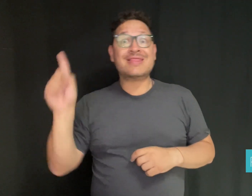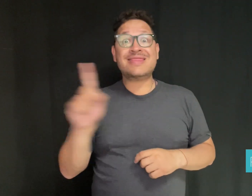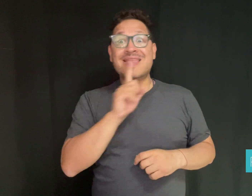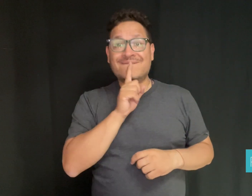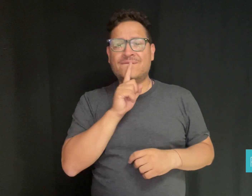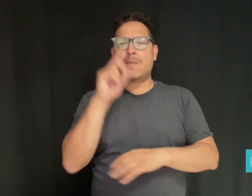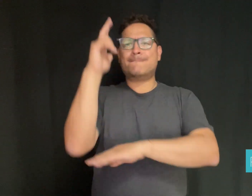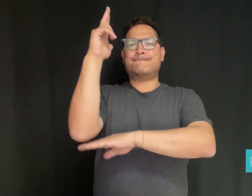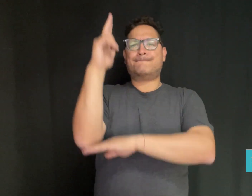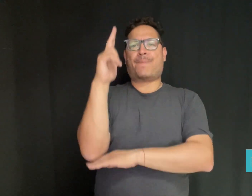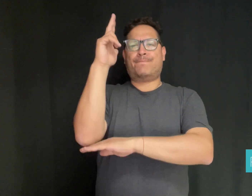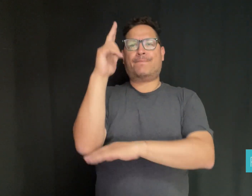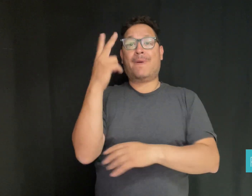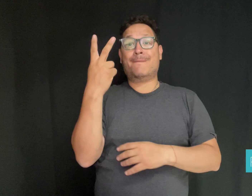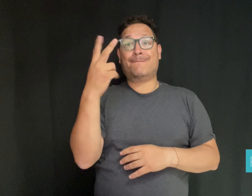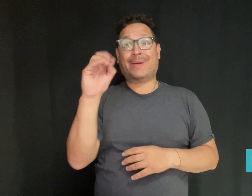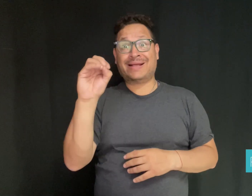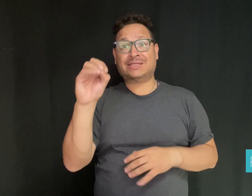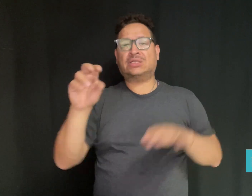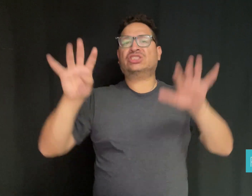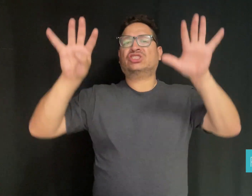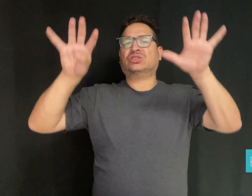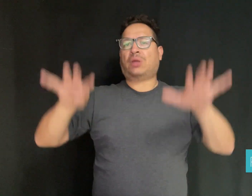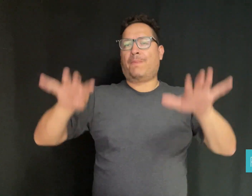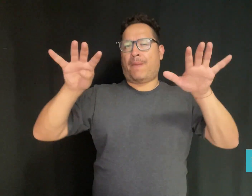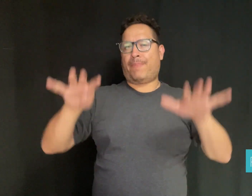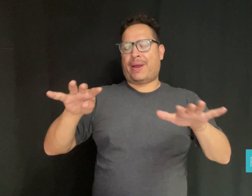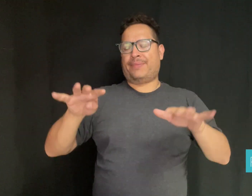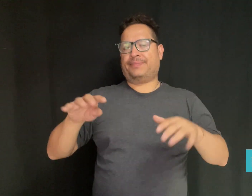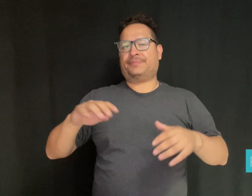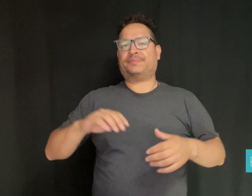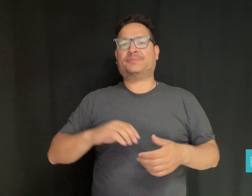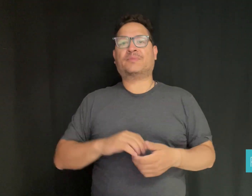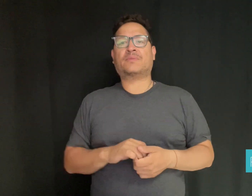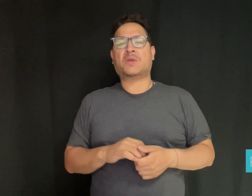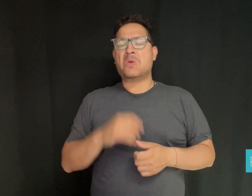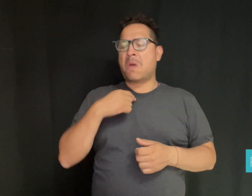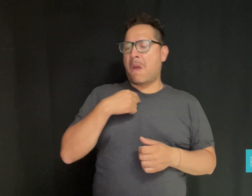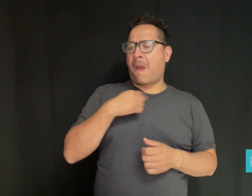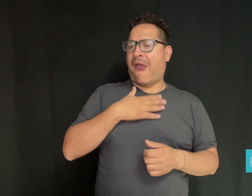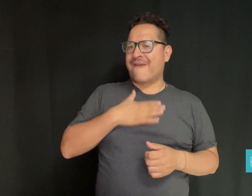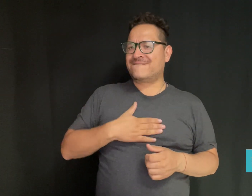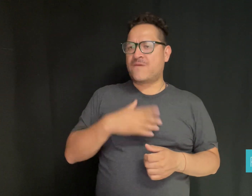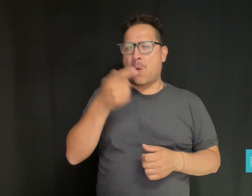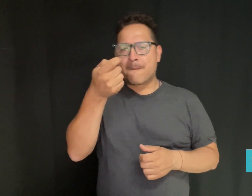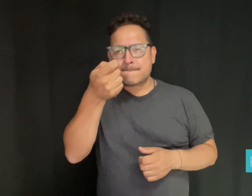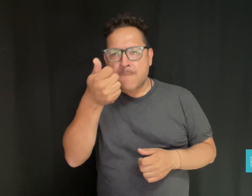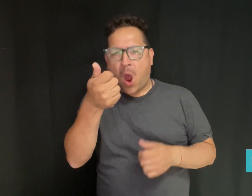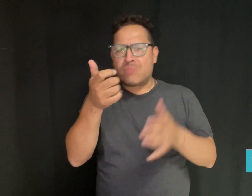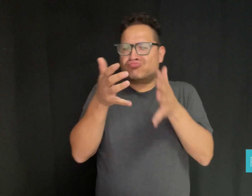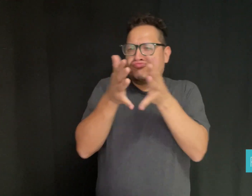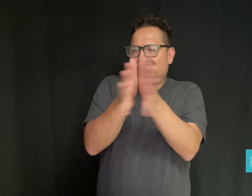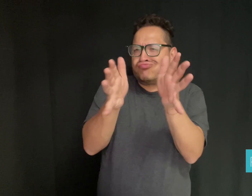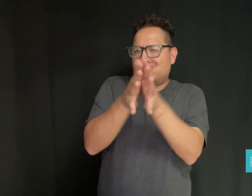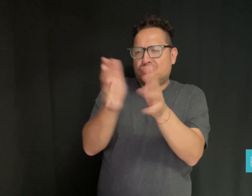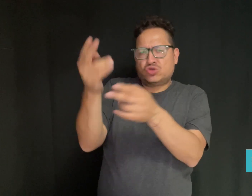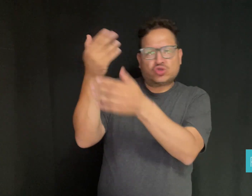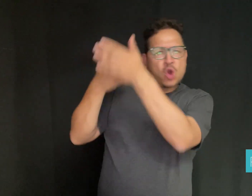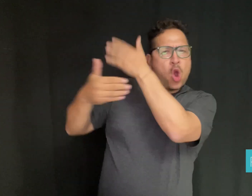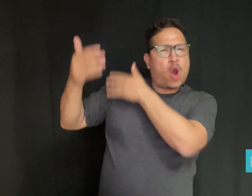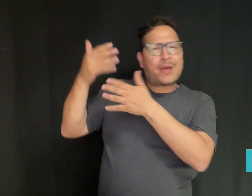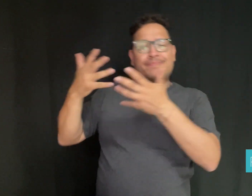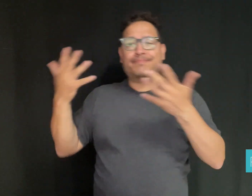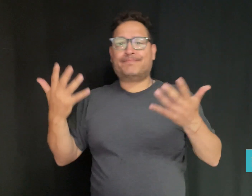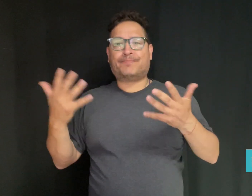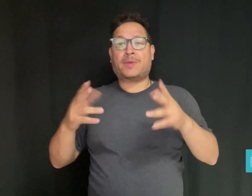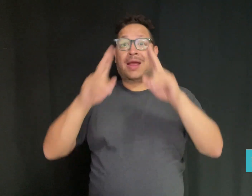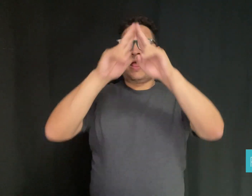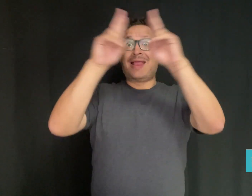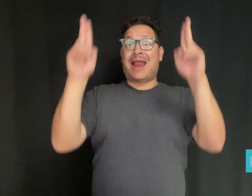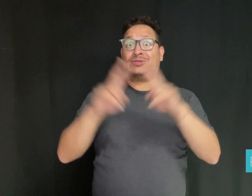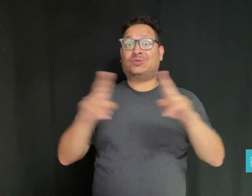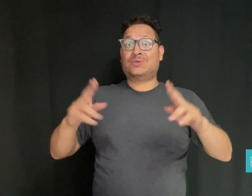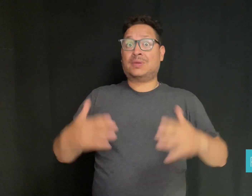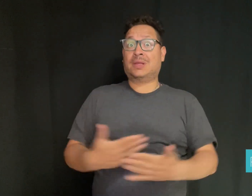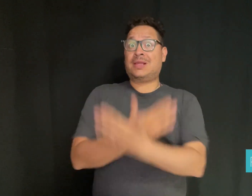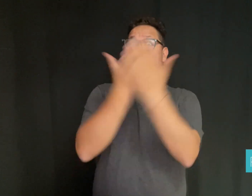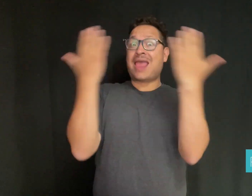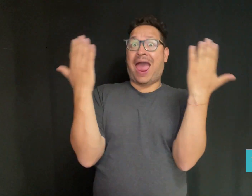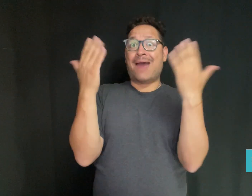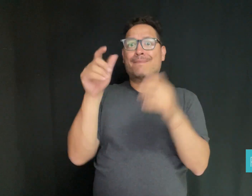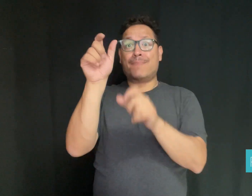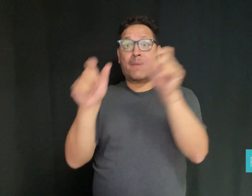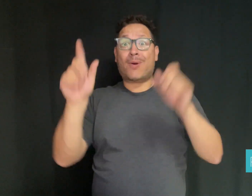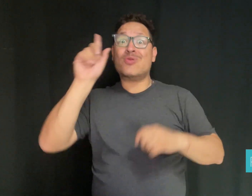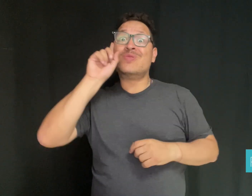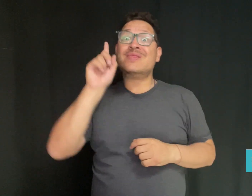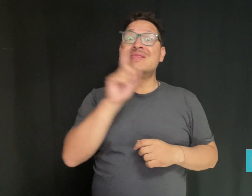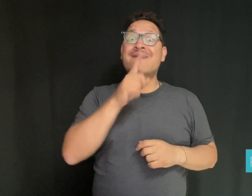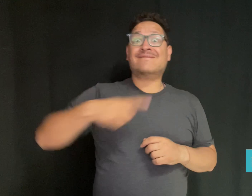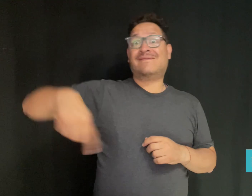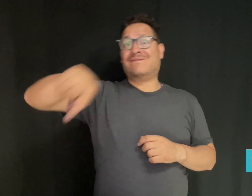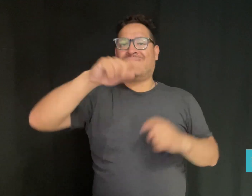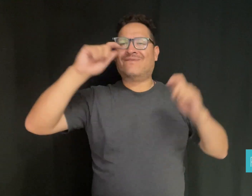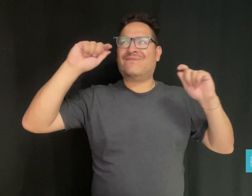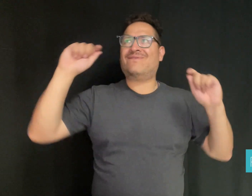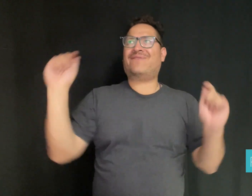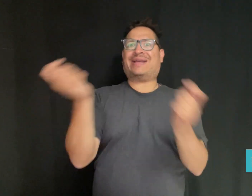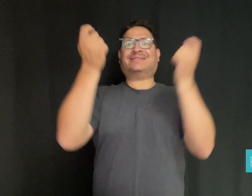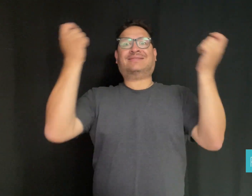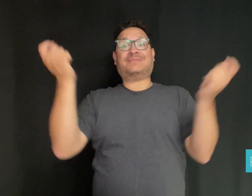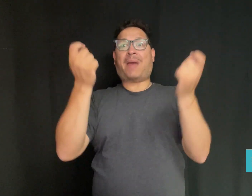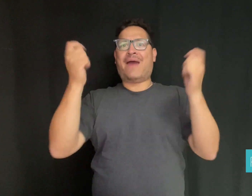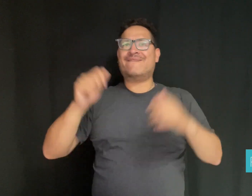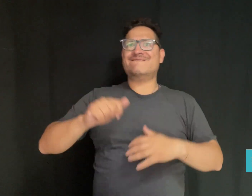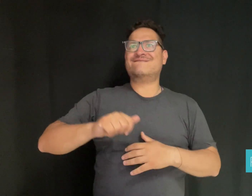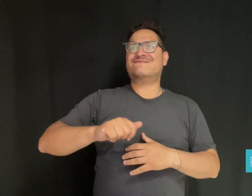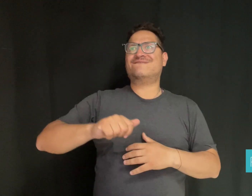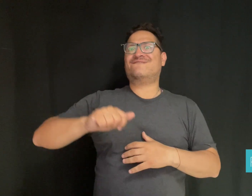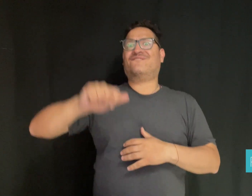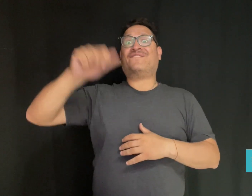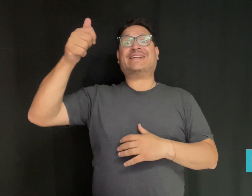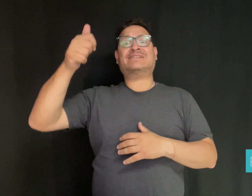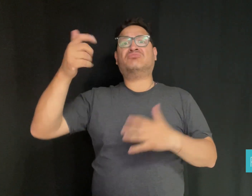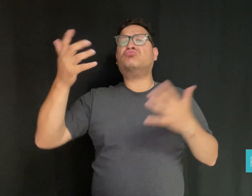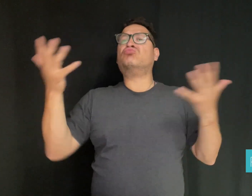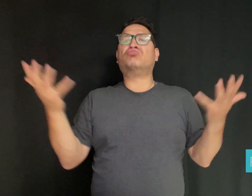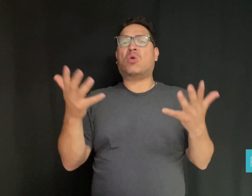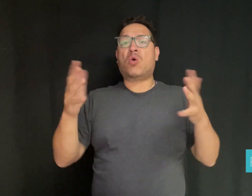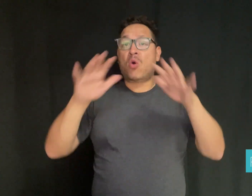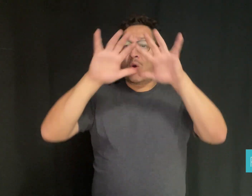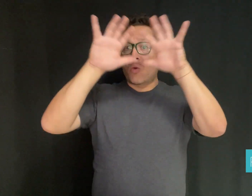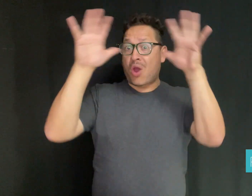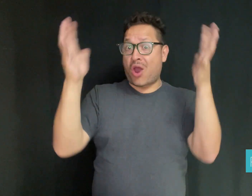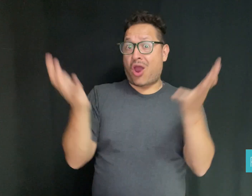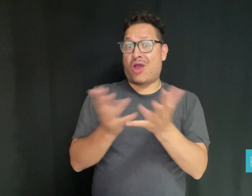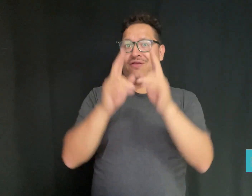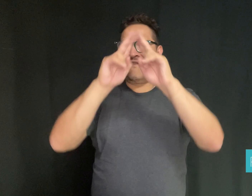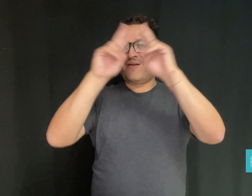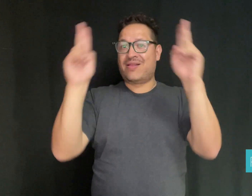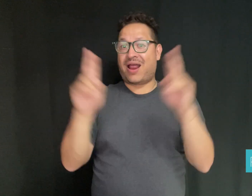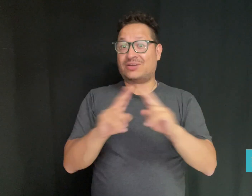is commemorated in Canada. The La Rosa Azul Multiple